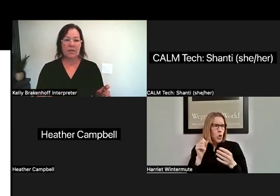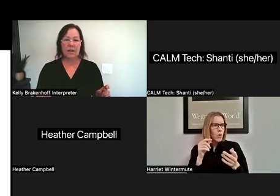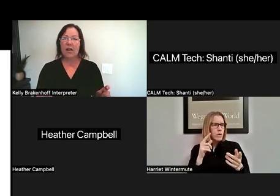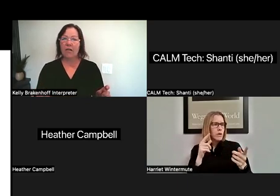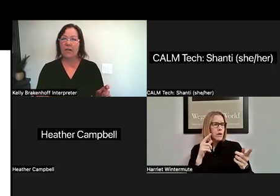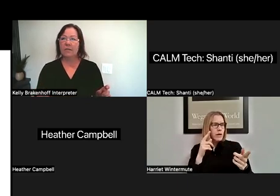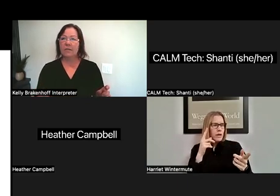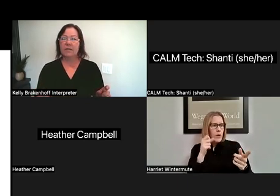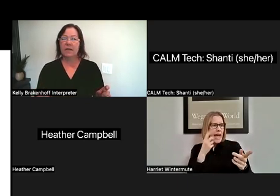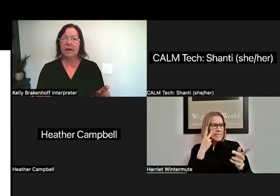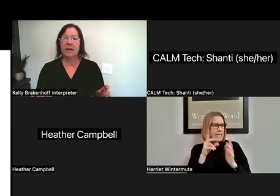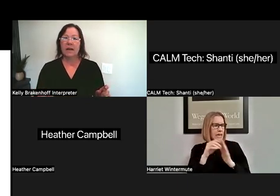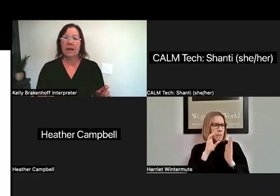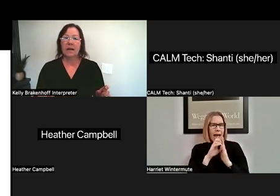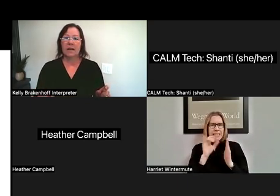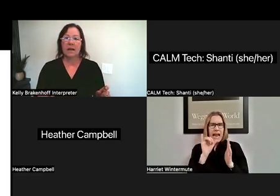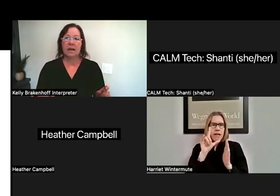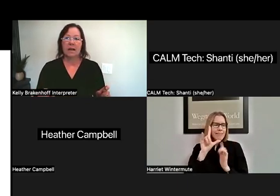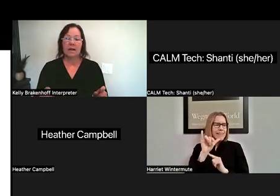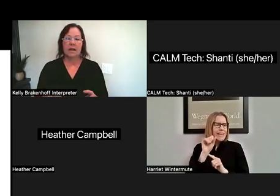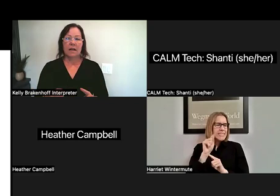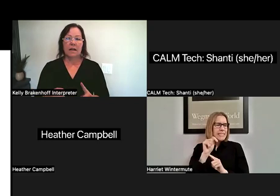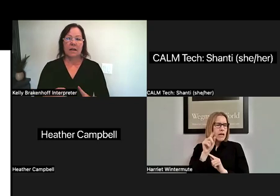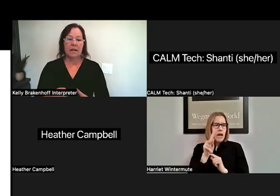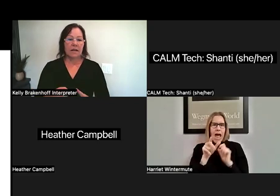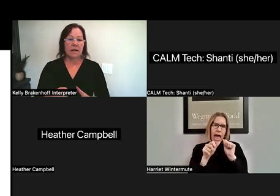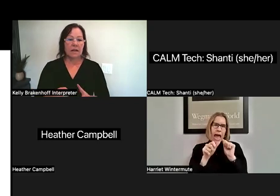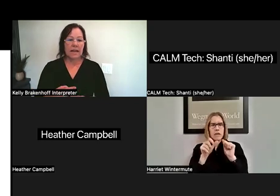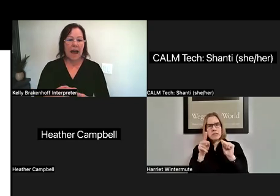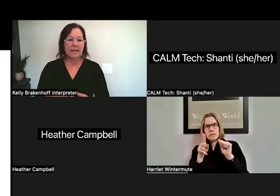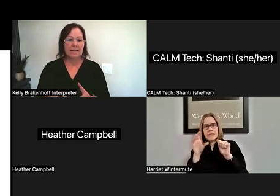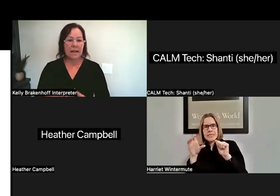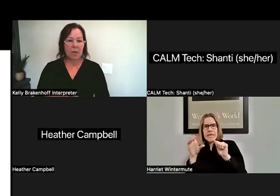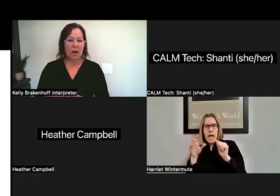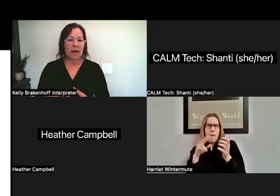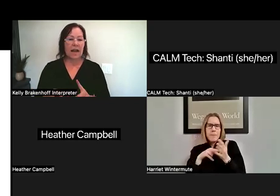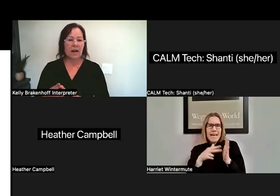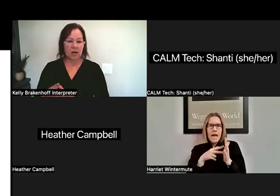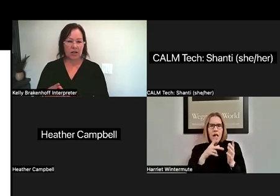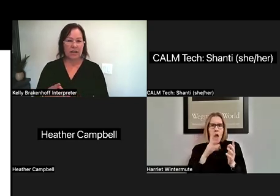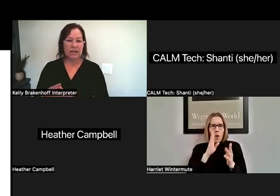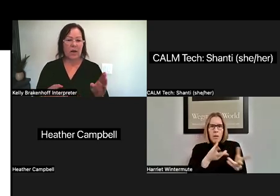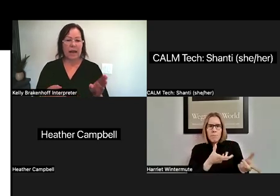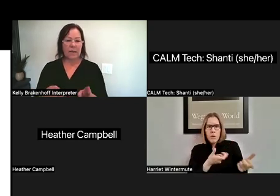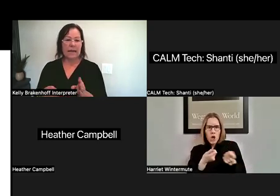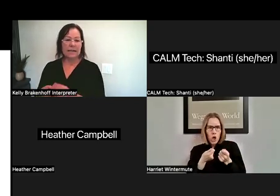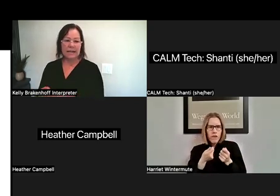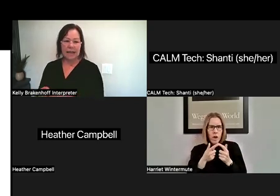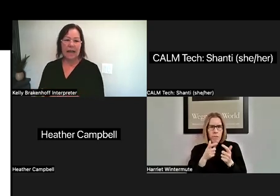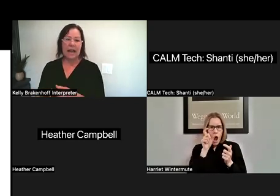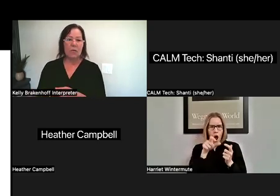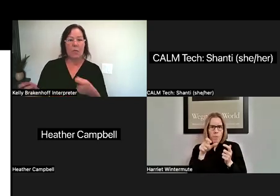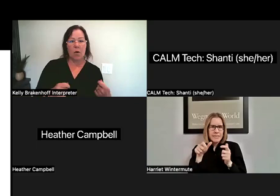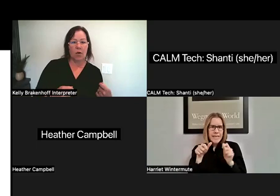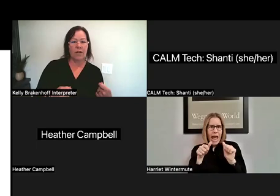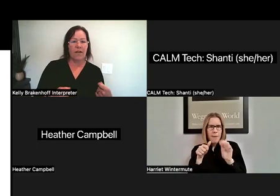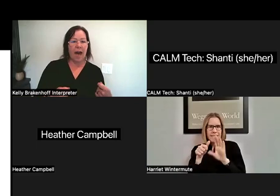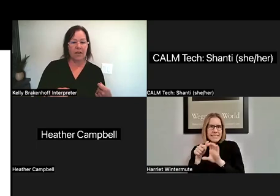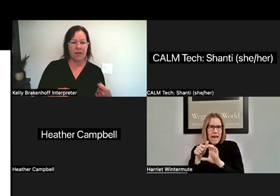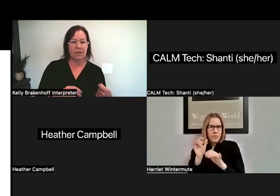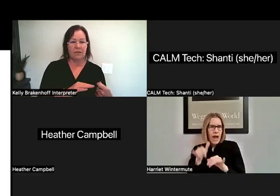three columns. The tasks, importance, and urgent. AB and C. It will pull the values